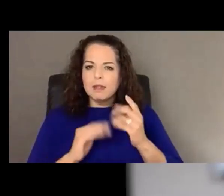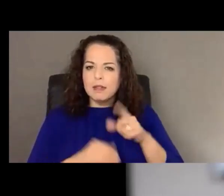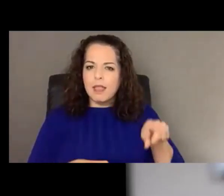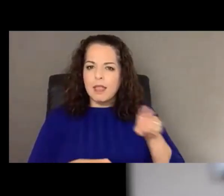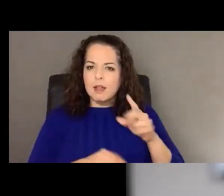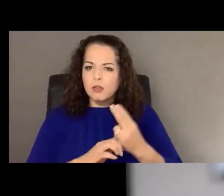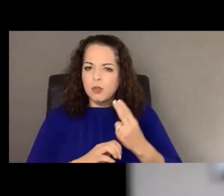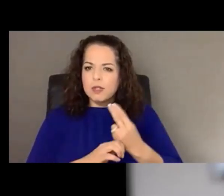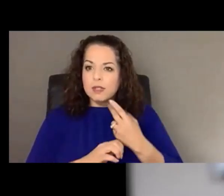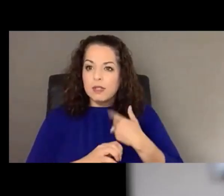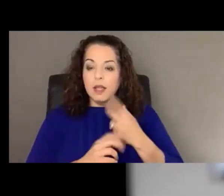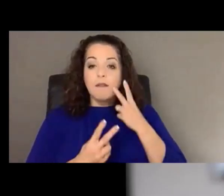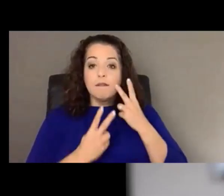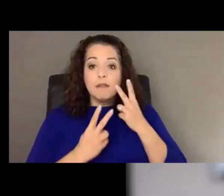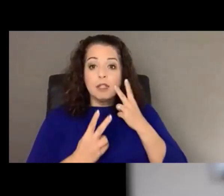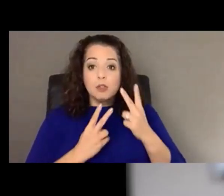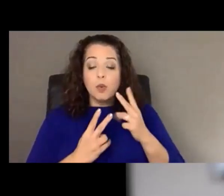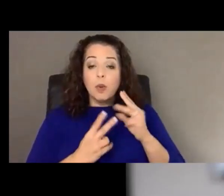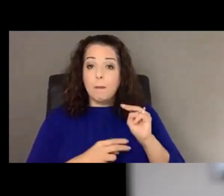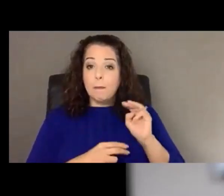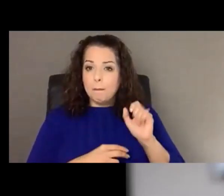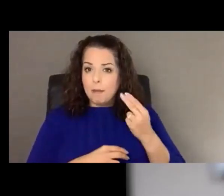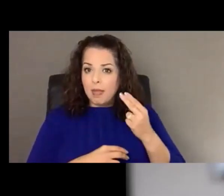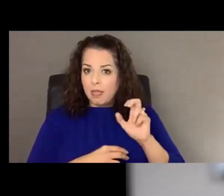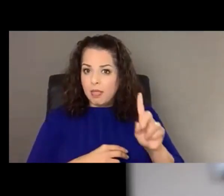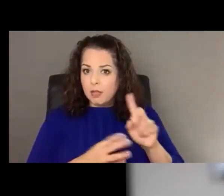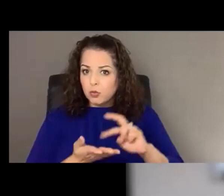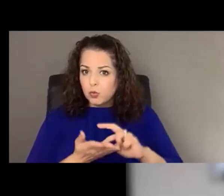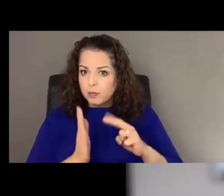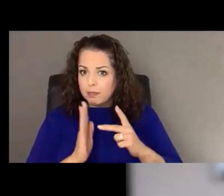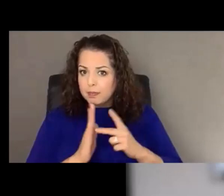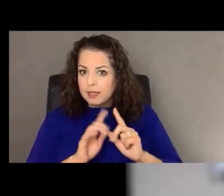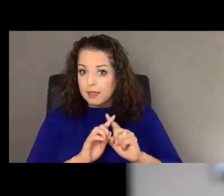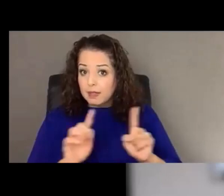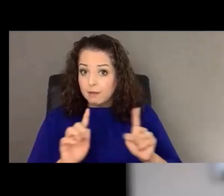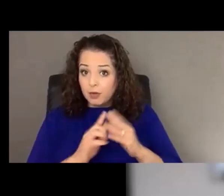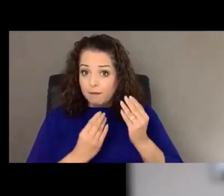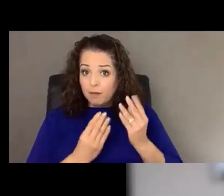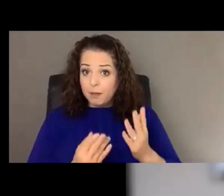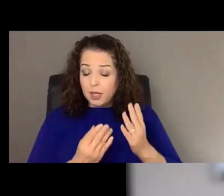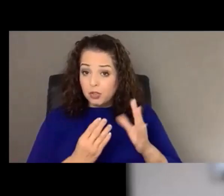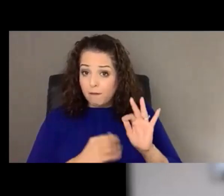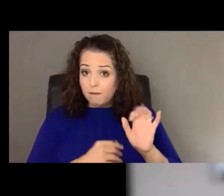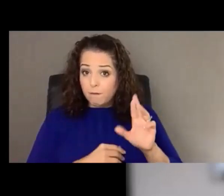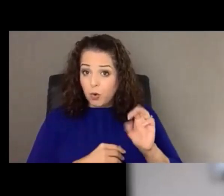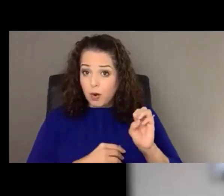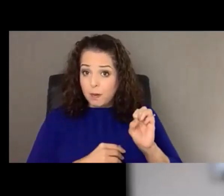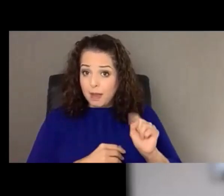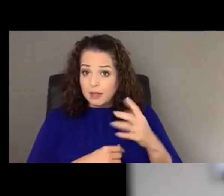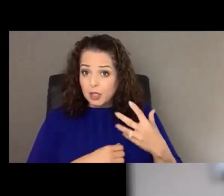Visual methods in terms of the different information formats that were included in the studies?